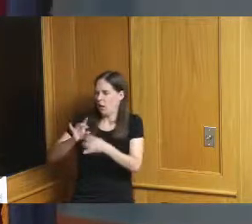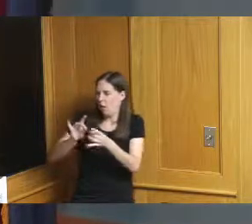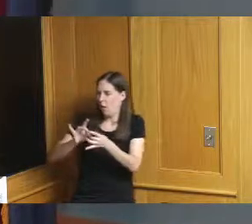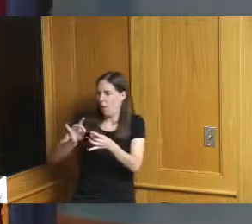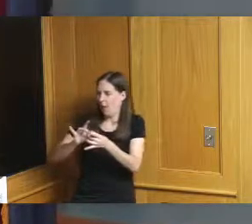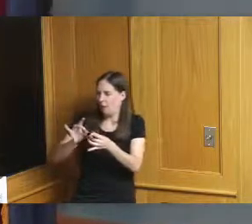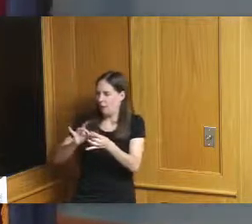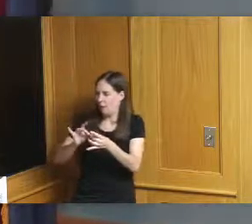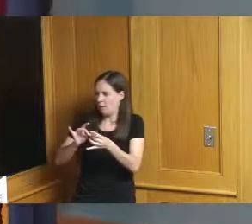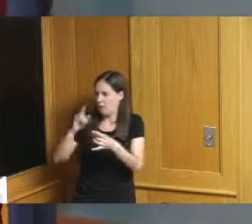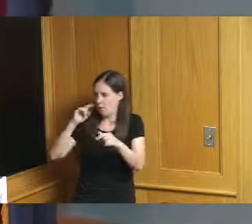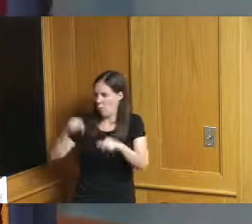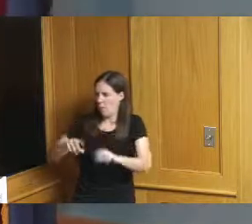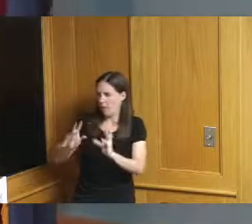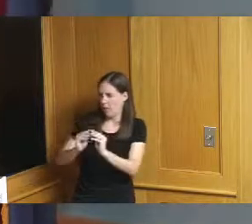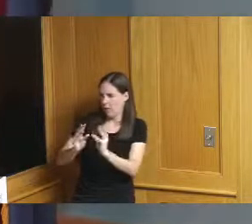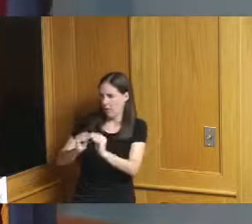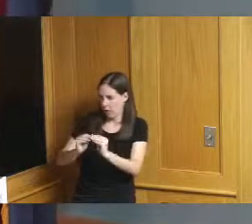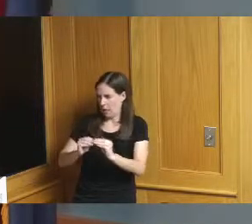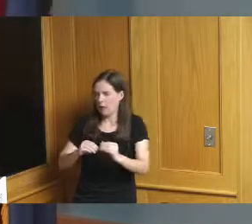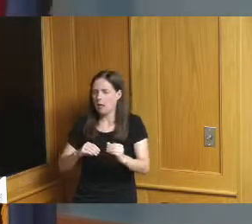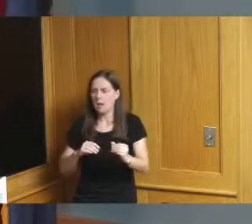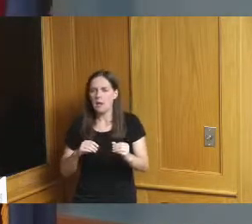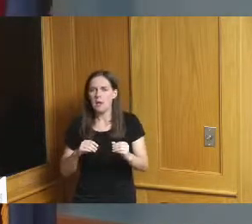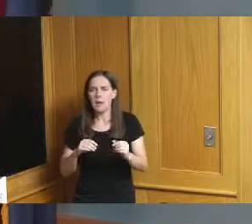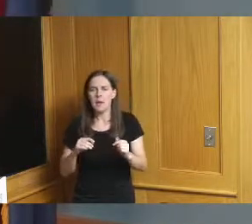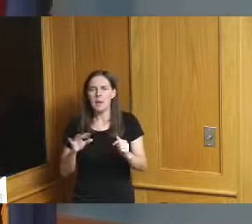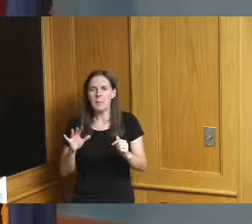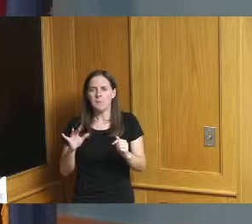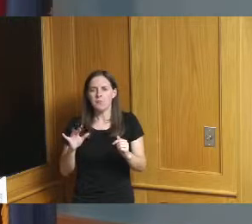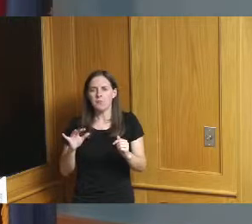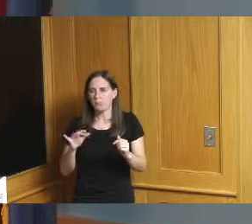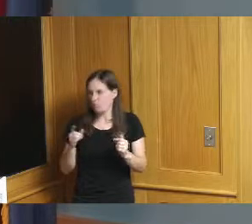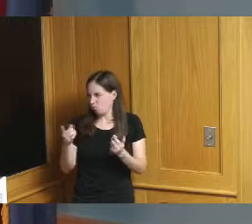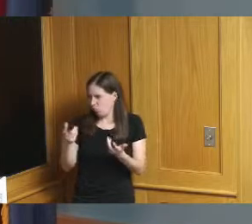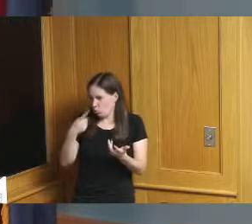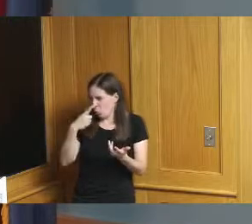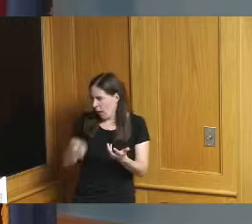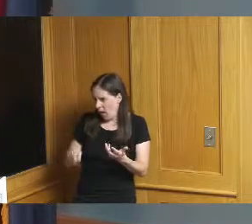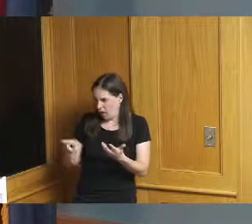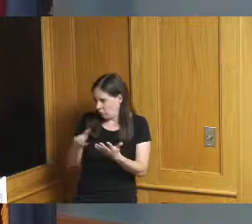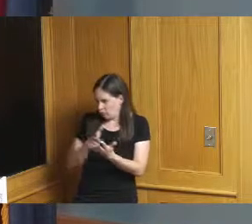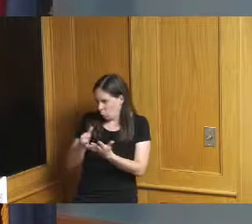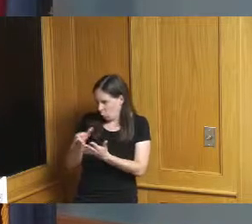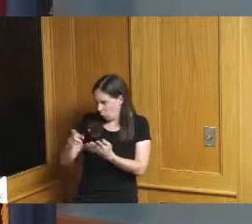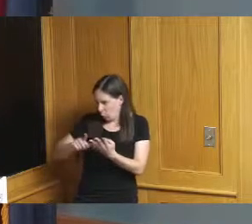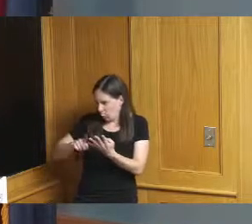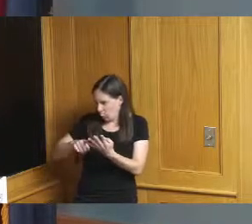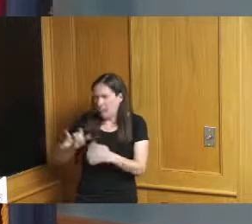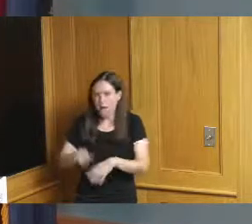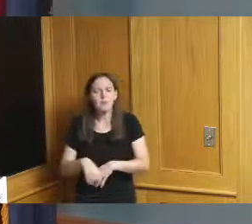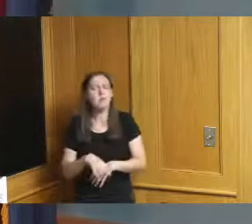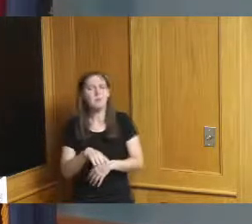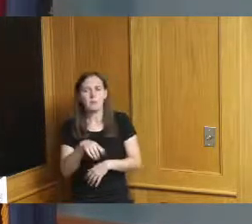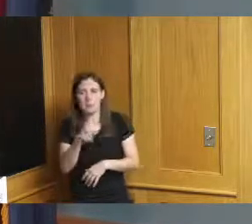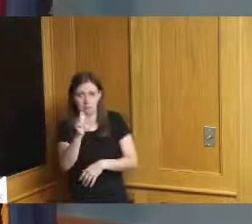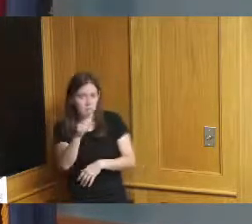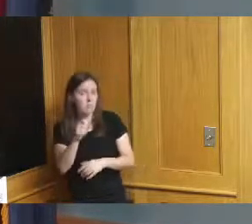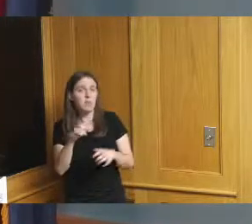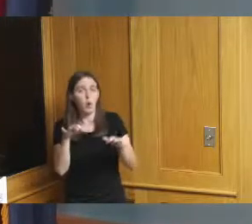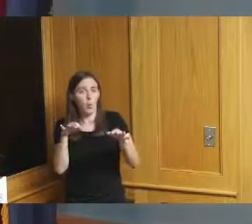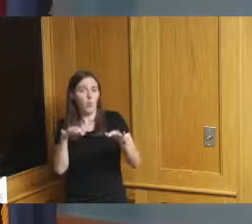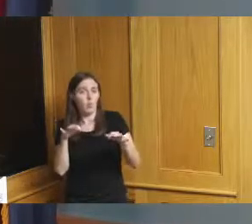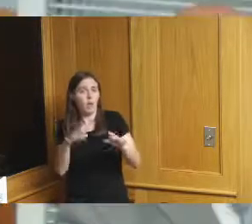meeting um if you just want to go through that so 81 of the comments we got were about travel time